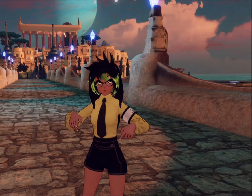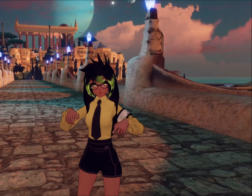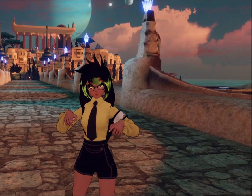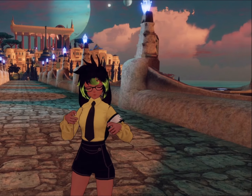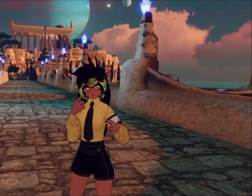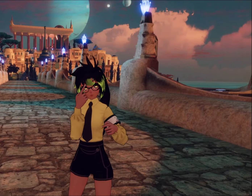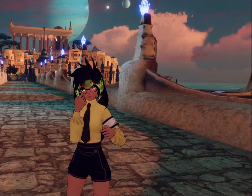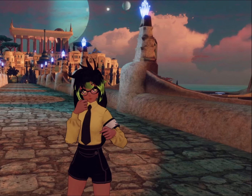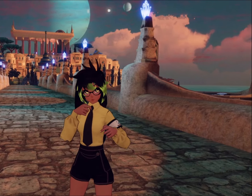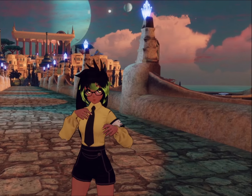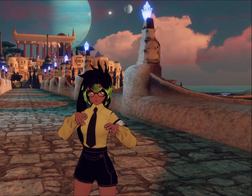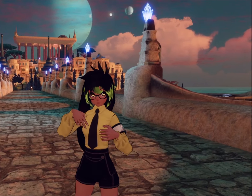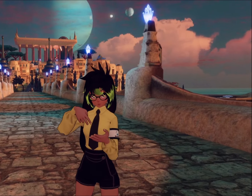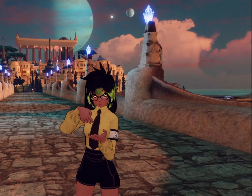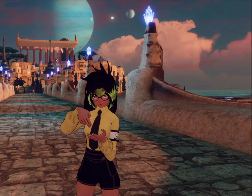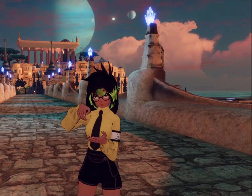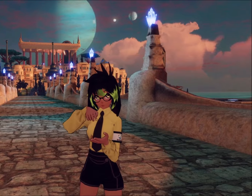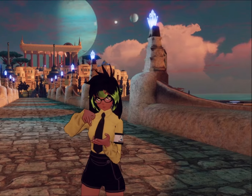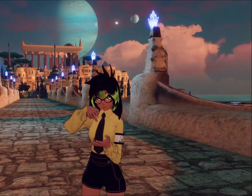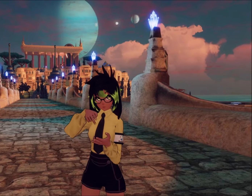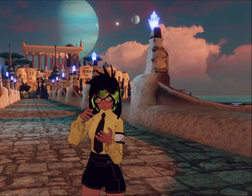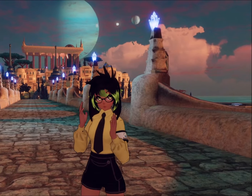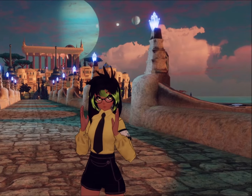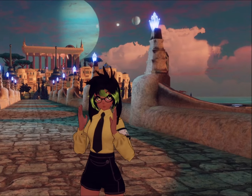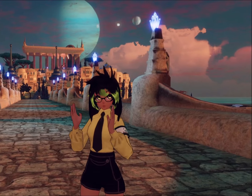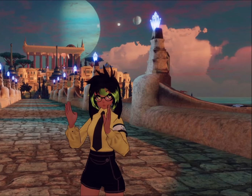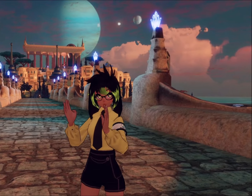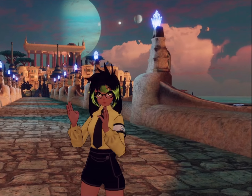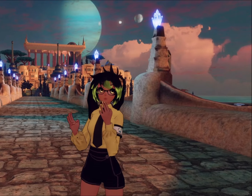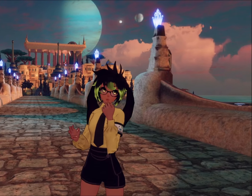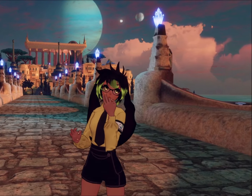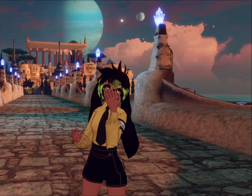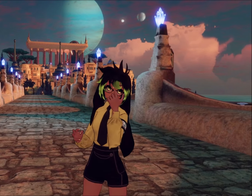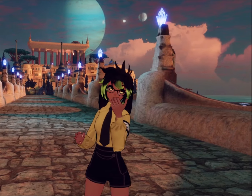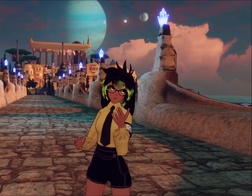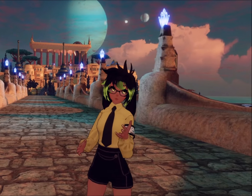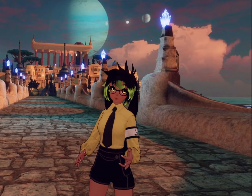Here, you can walk on this path. It's beautiful